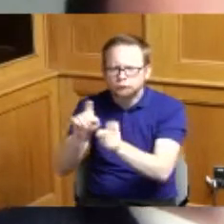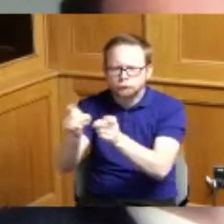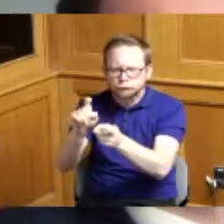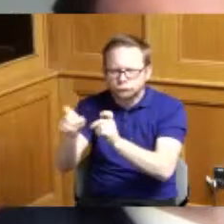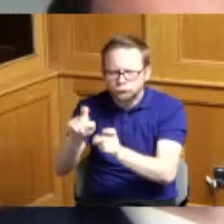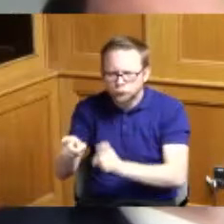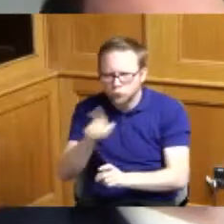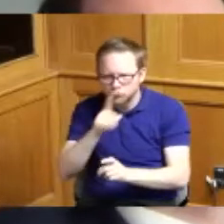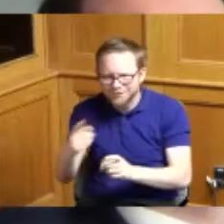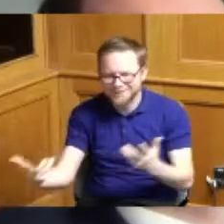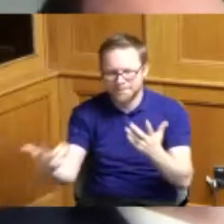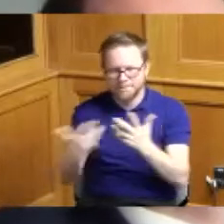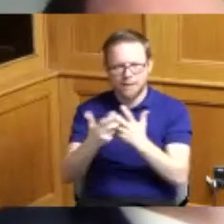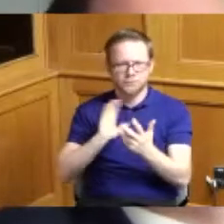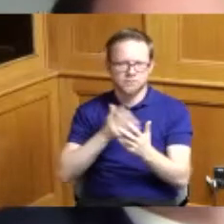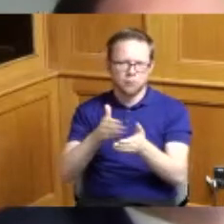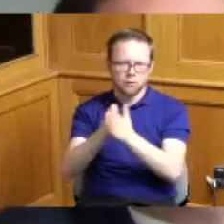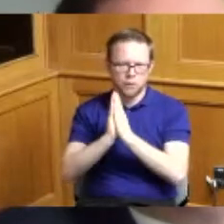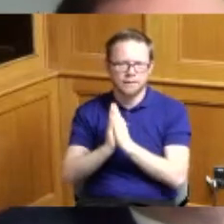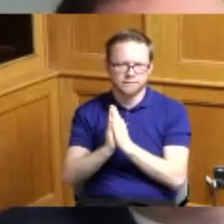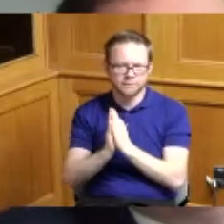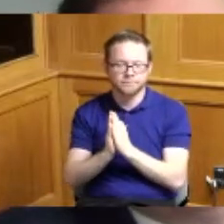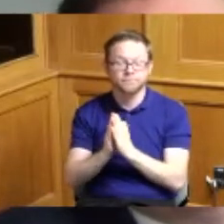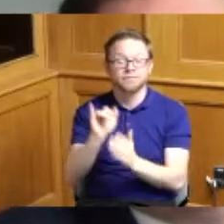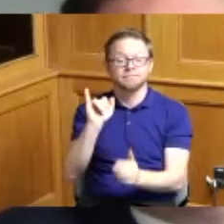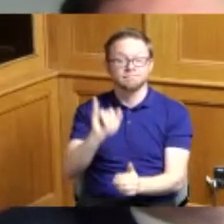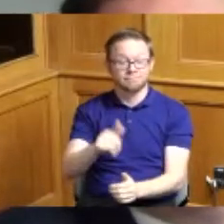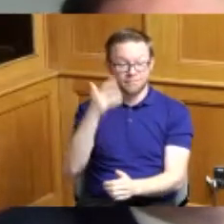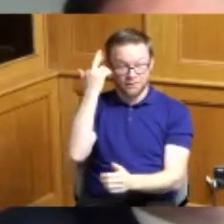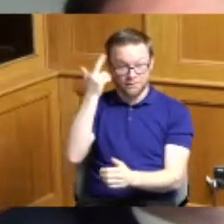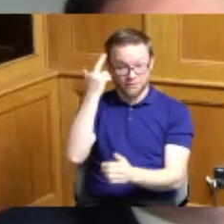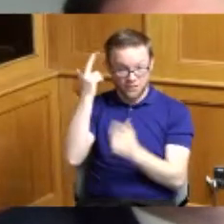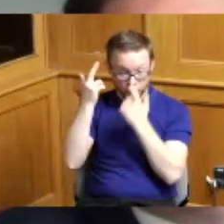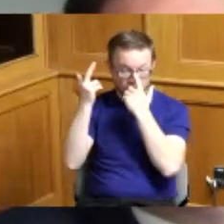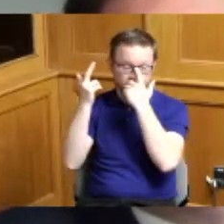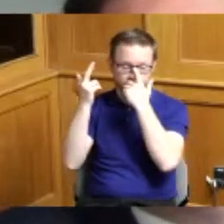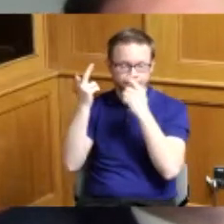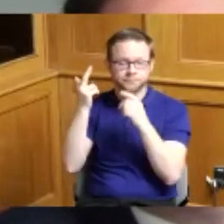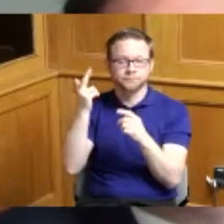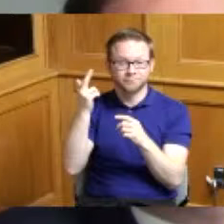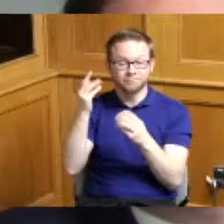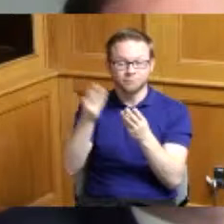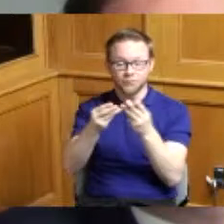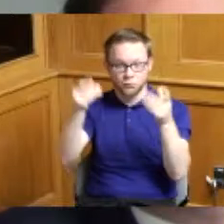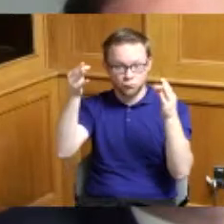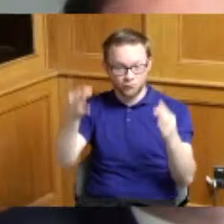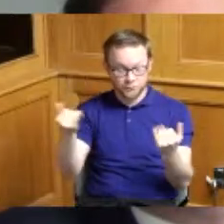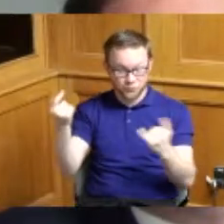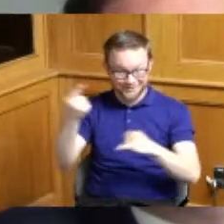our initial request on that which is why uh the uh the resolution that is presented to you today